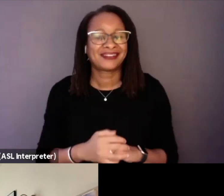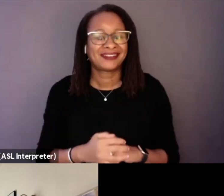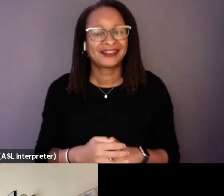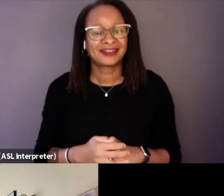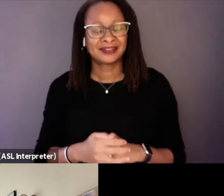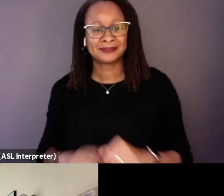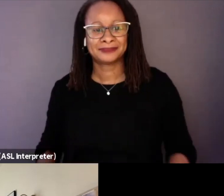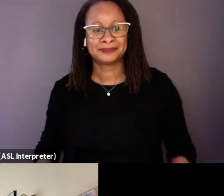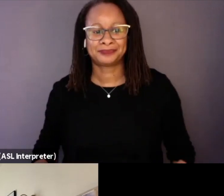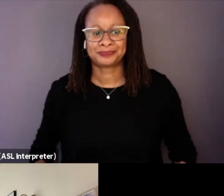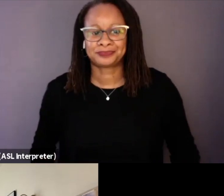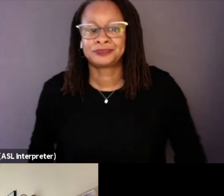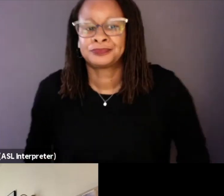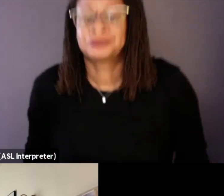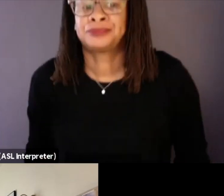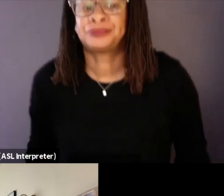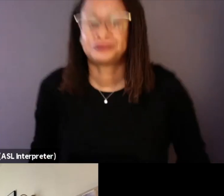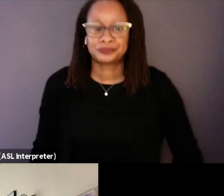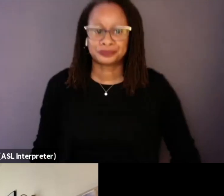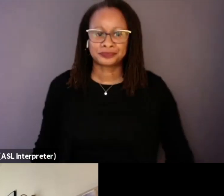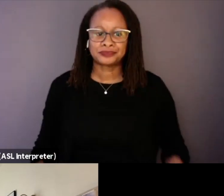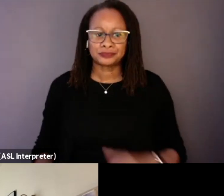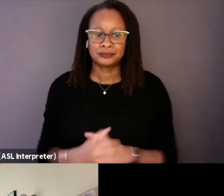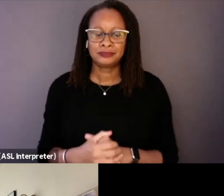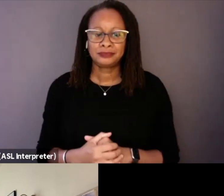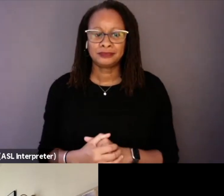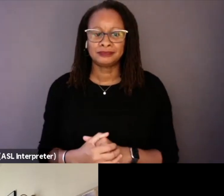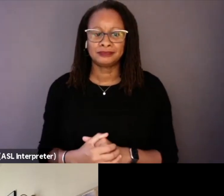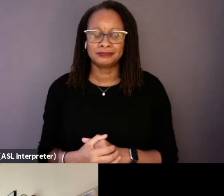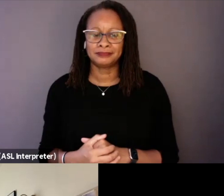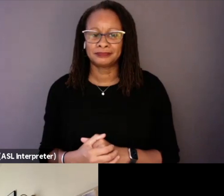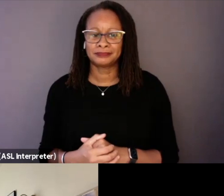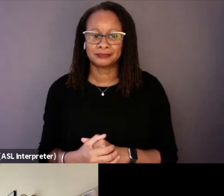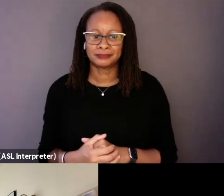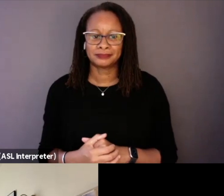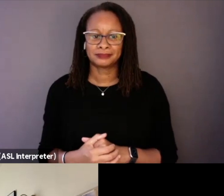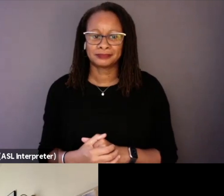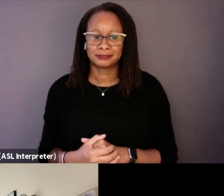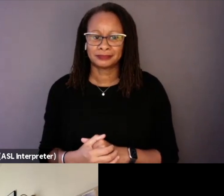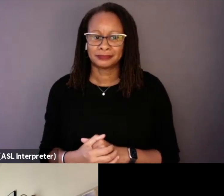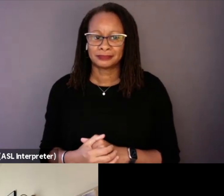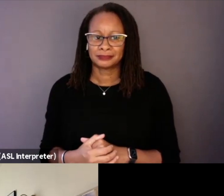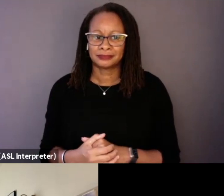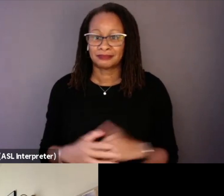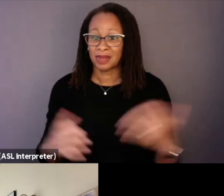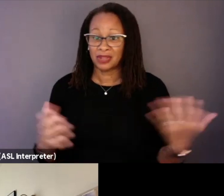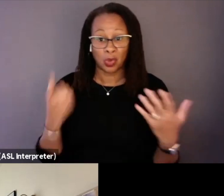I just truly wasn't that packed with myself, Oh, I'm going to finish this film one day, right.